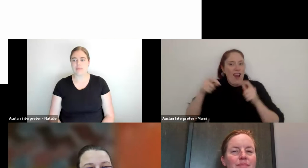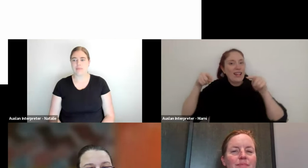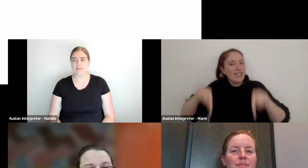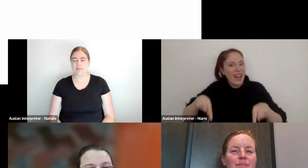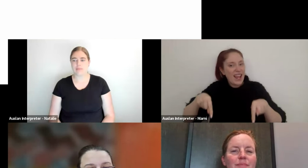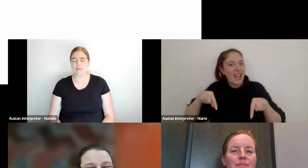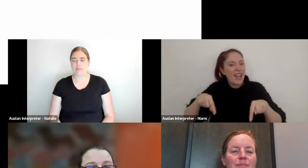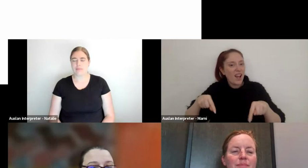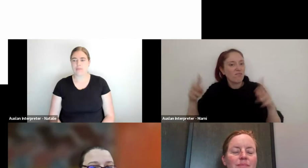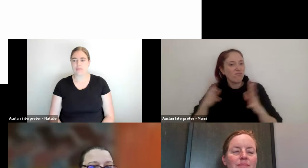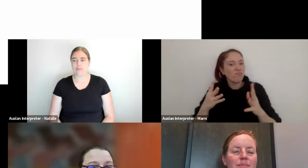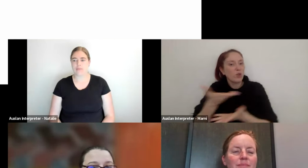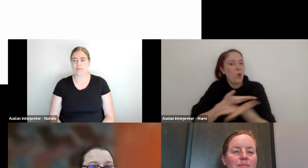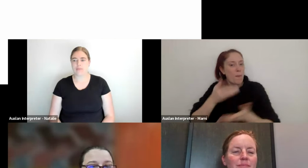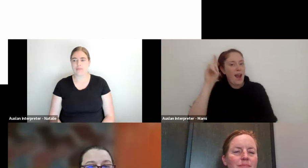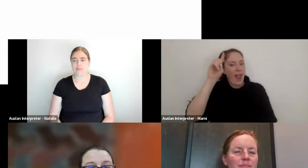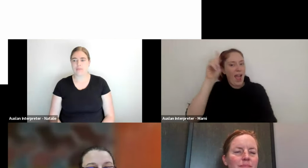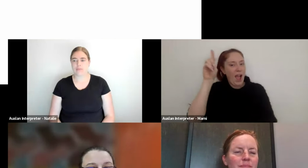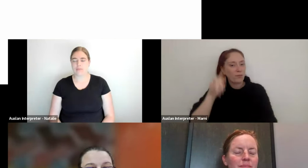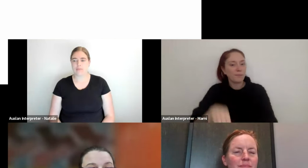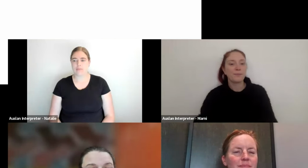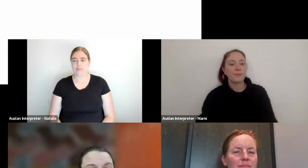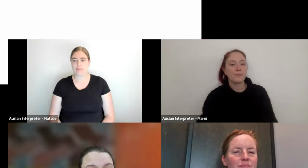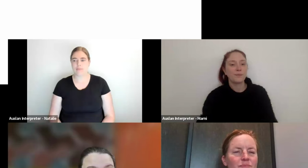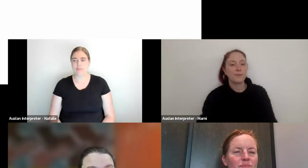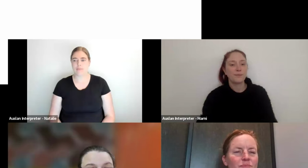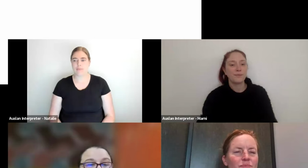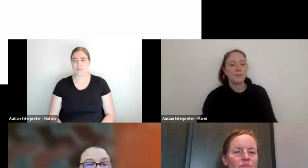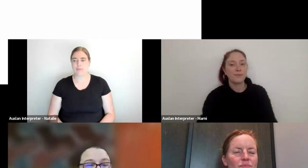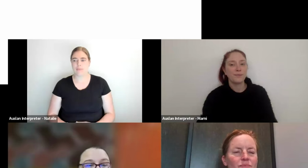applying to the front-- fund. About what is or isn't a priority,